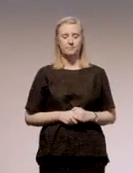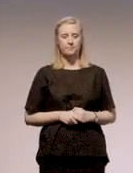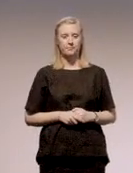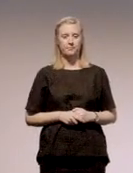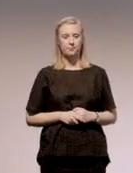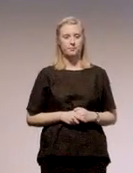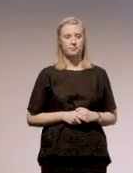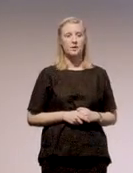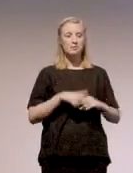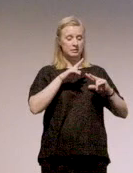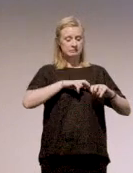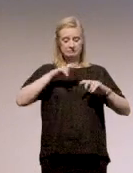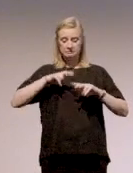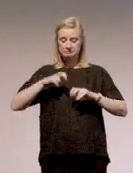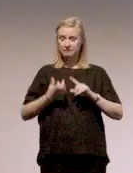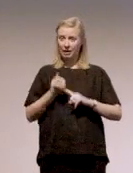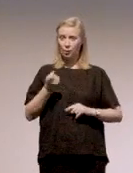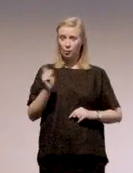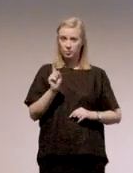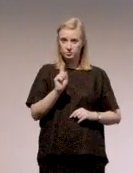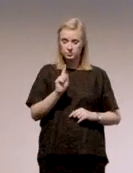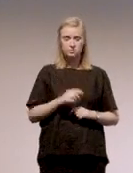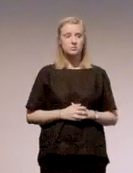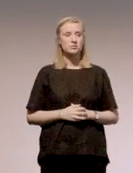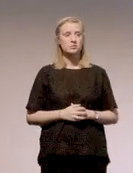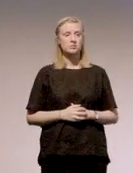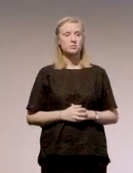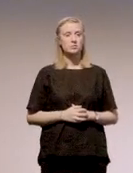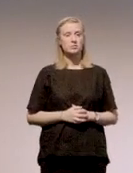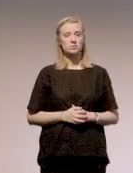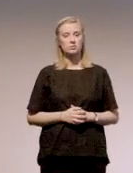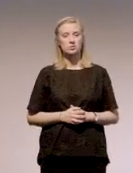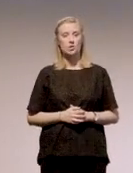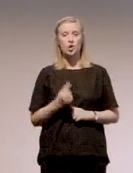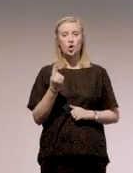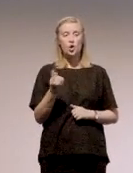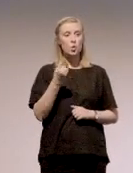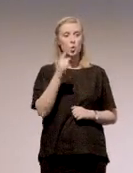And what it told us was this, the people who don't have digital or who have challenges with digital are